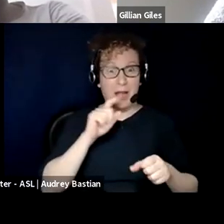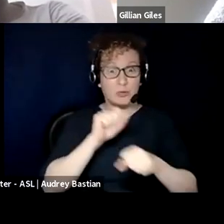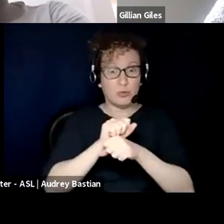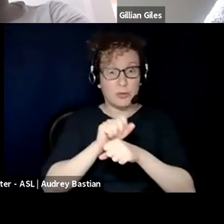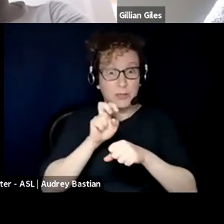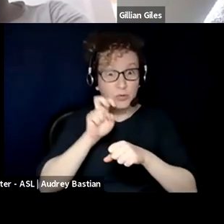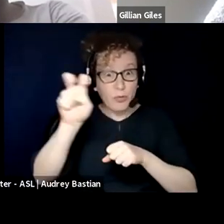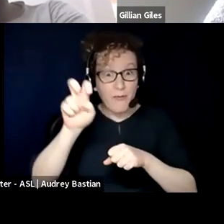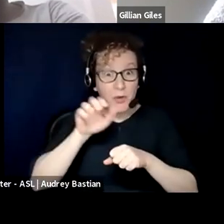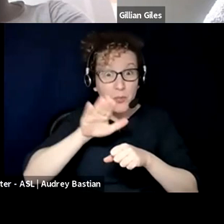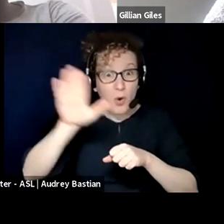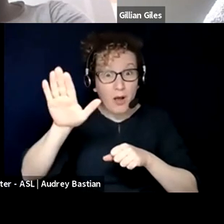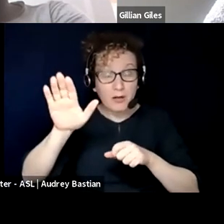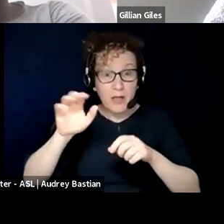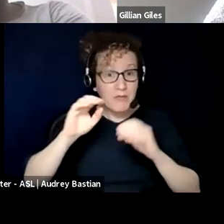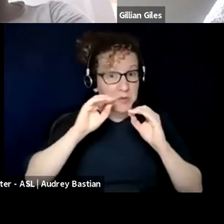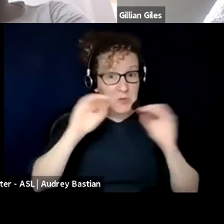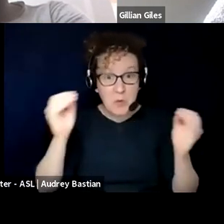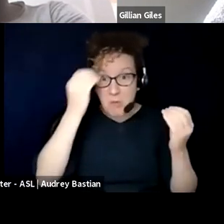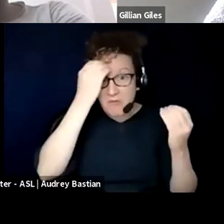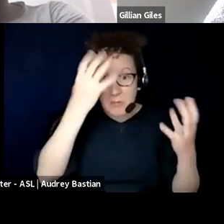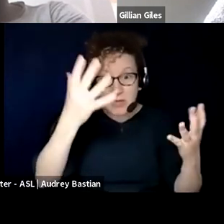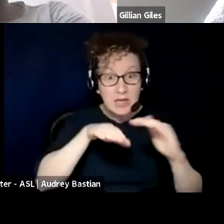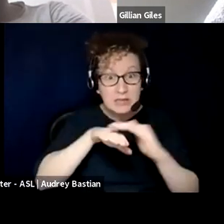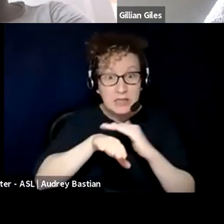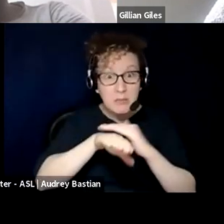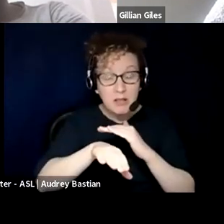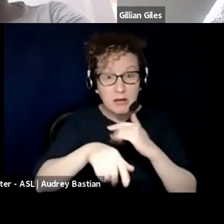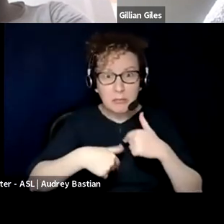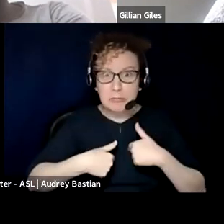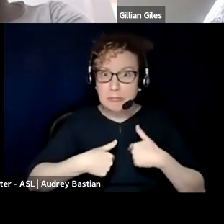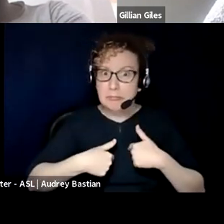And I knew it would be different just because as a Dominican immigrant to the US I